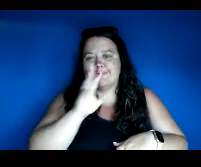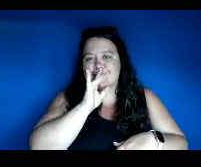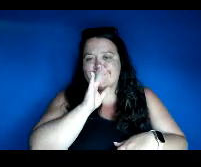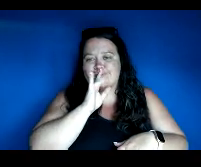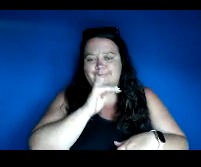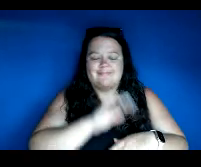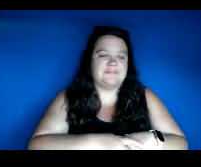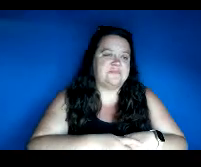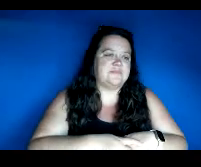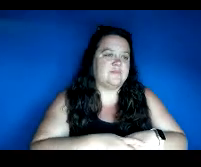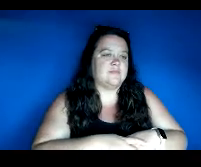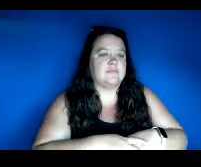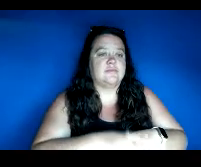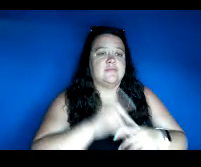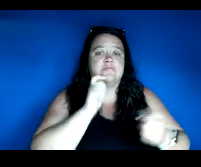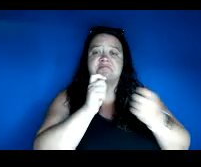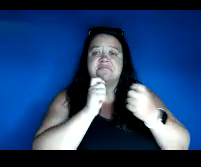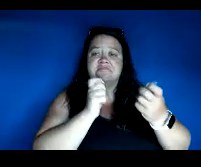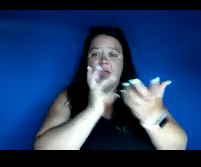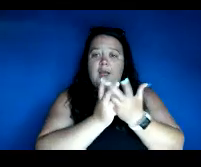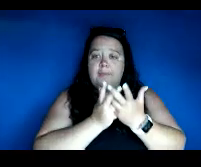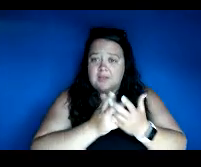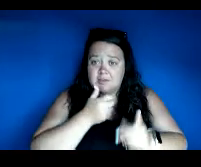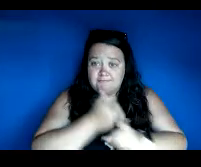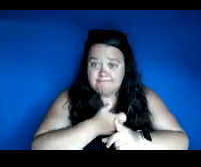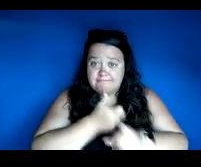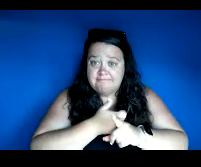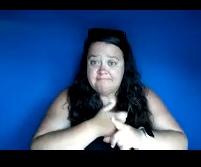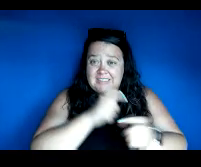accommodations are not necessarily diagnostically specific.